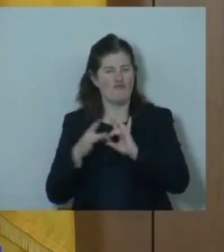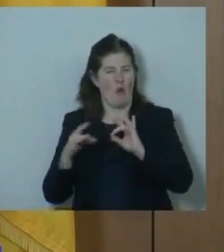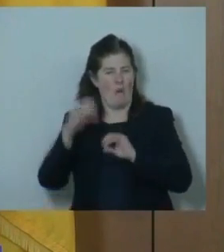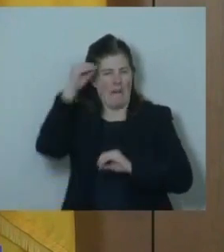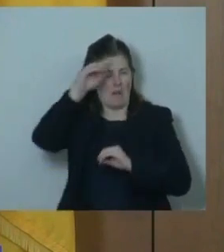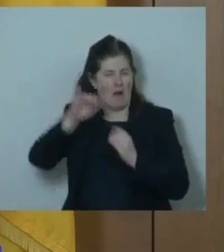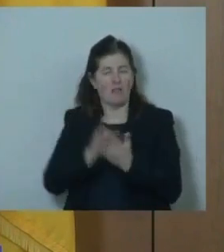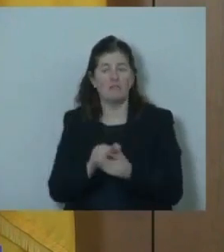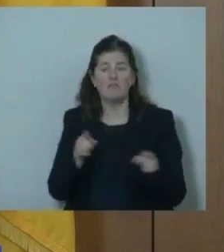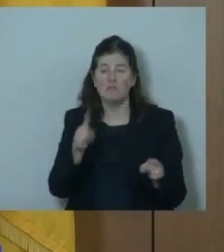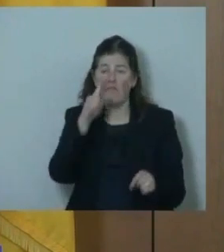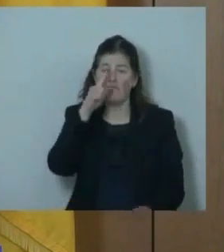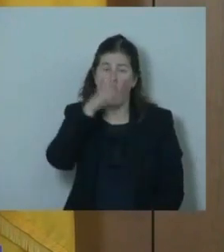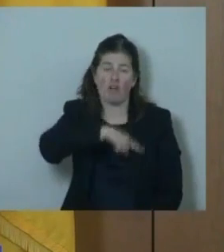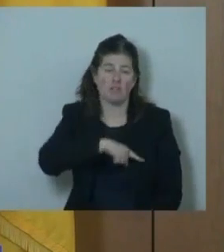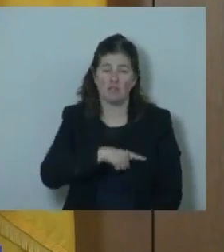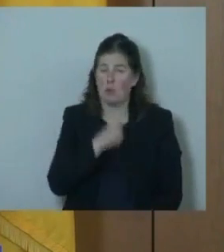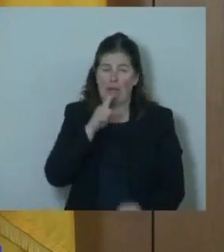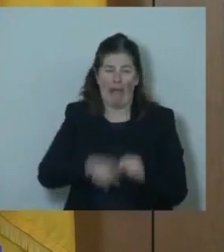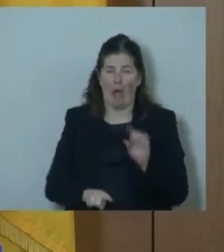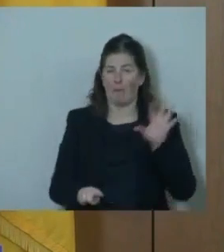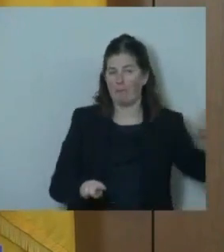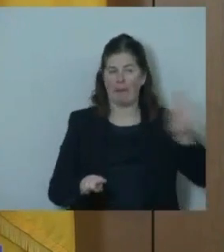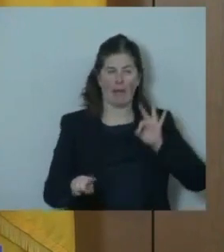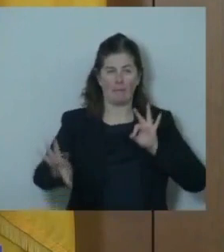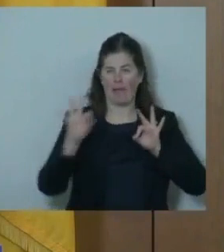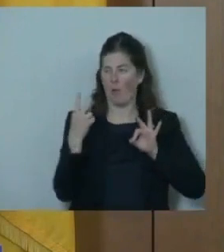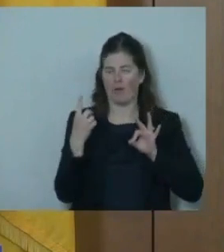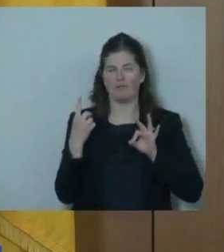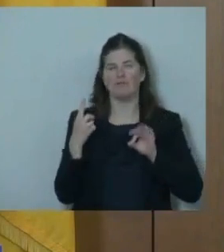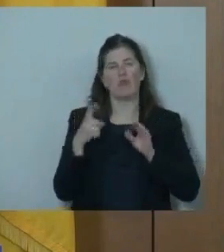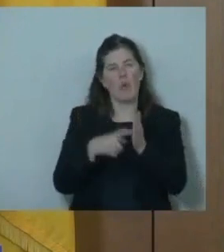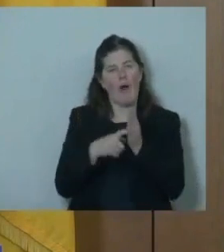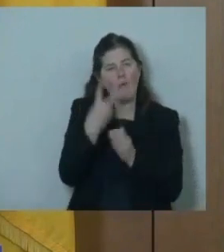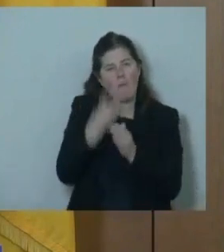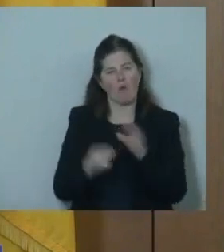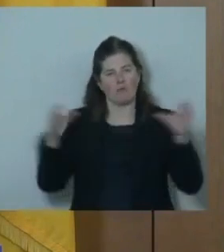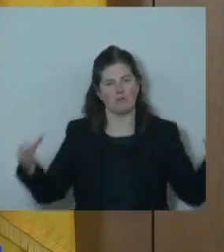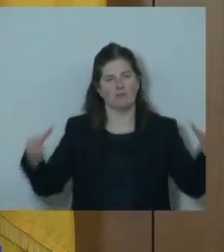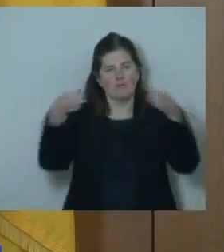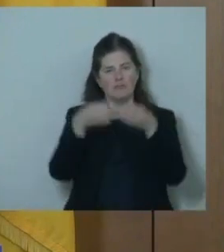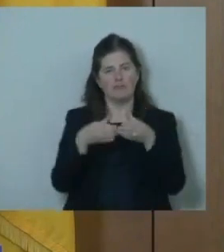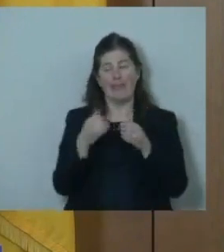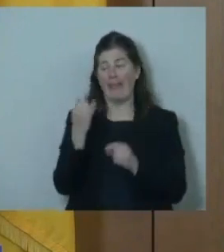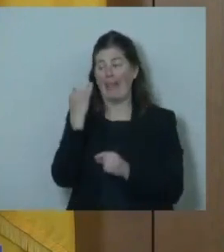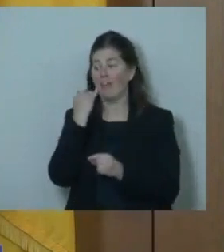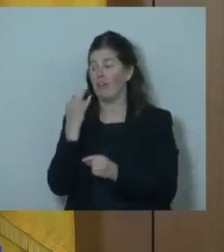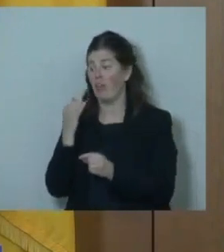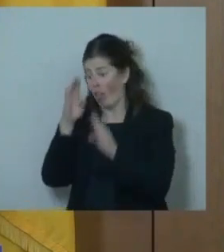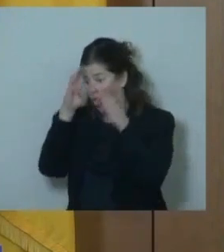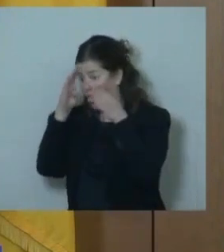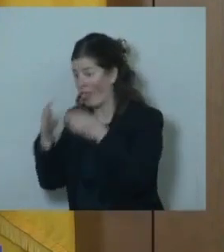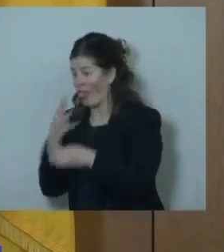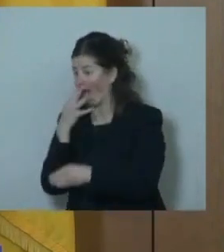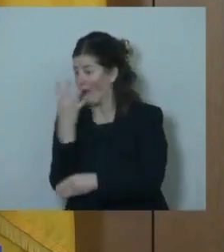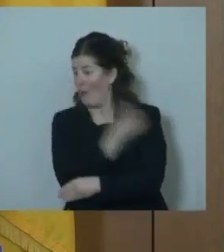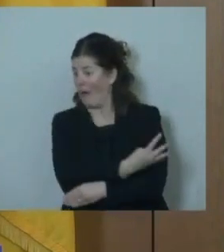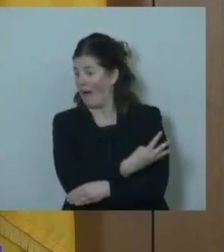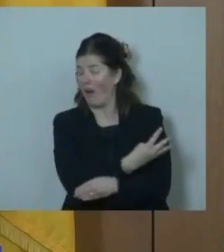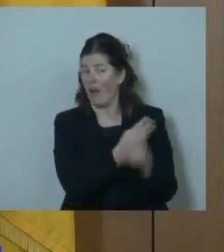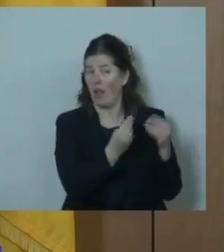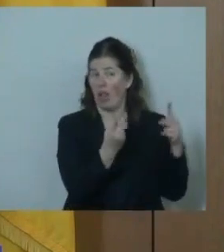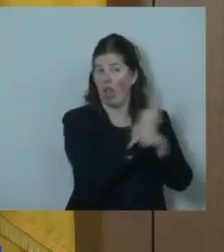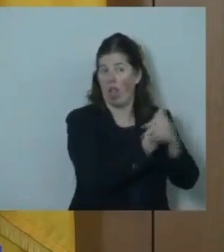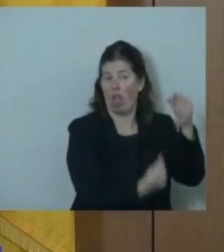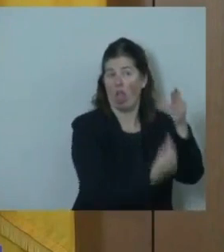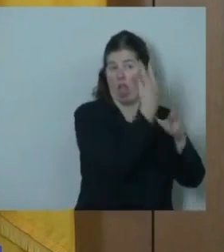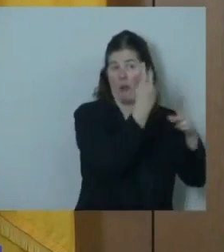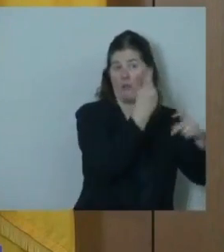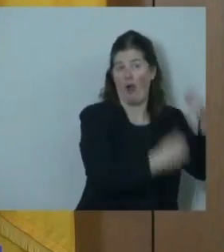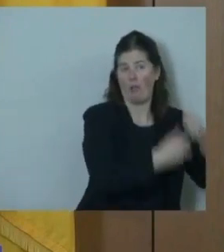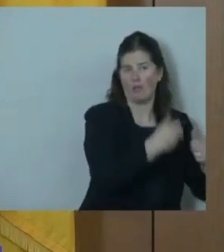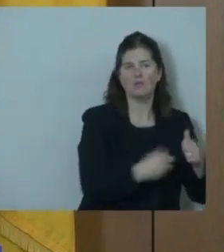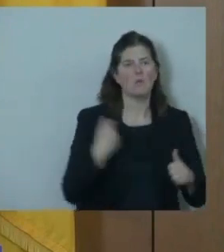IF ANYONE TELLS YOU YOU HAVE TO CHOOSE ONE OF THE OTHER, AND I WROTE AN OP-ED ABOUT THIS, IT IS A FALSE CHOICE.